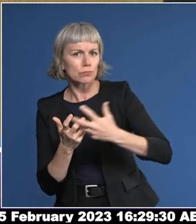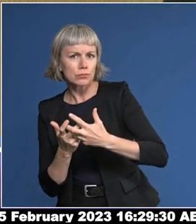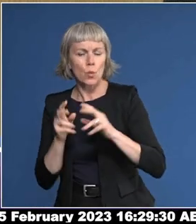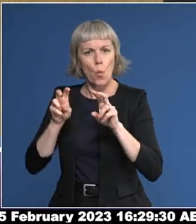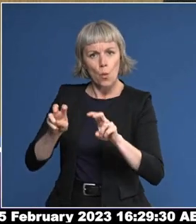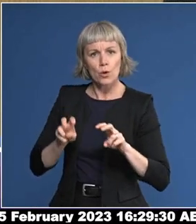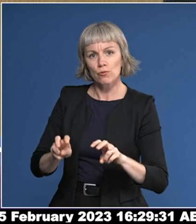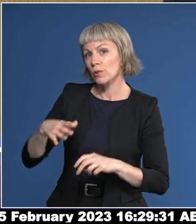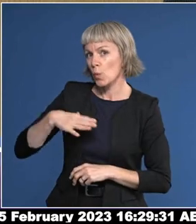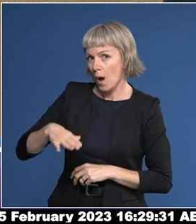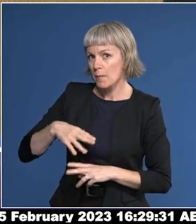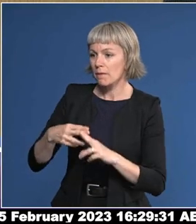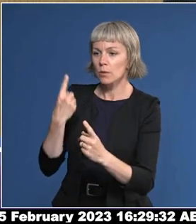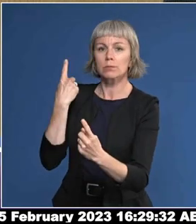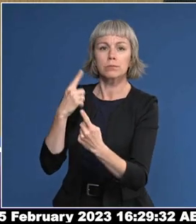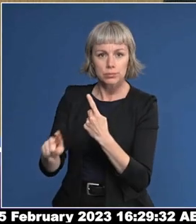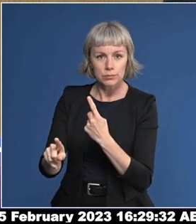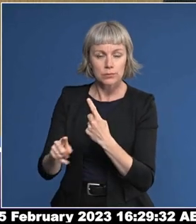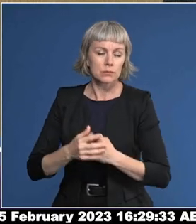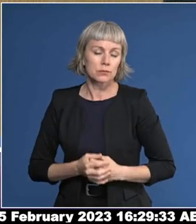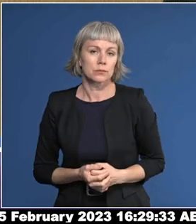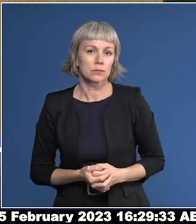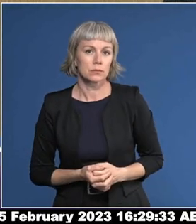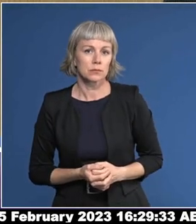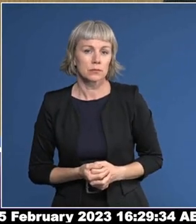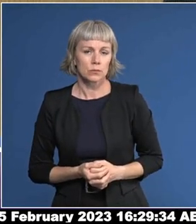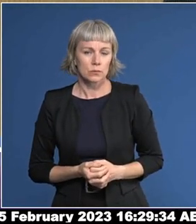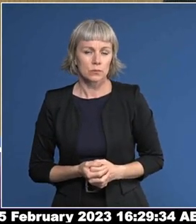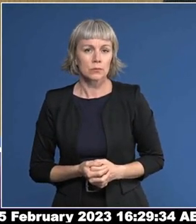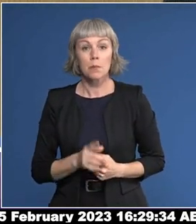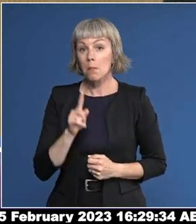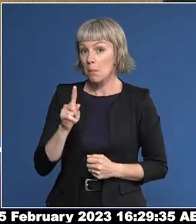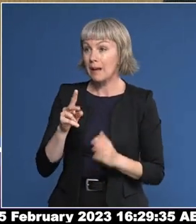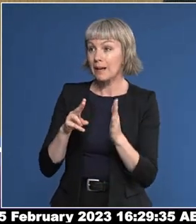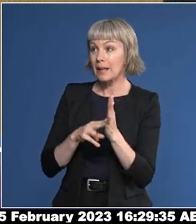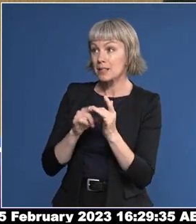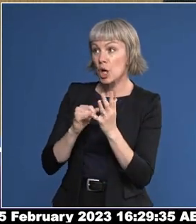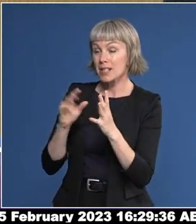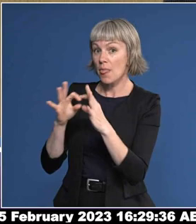In saying that, the NDIS Commission regulates the market regardless of